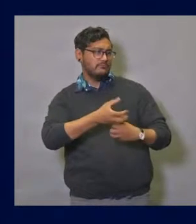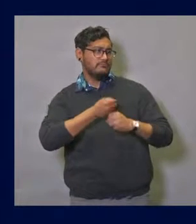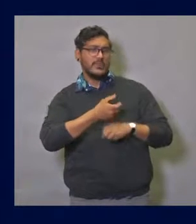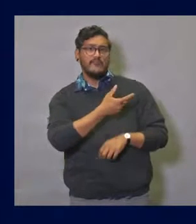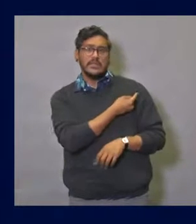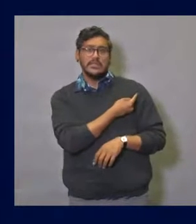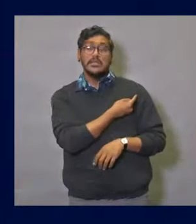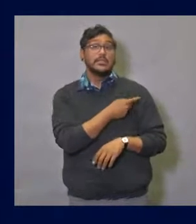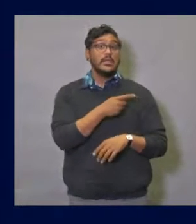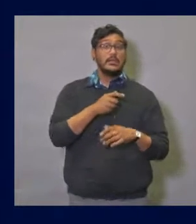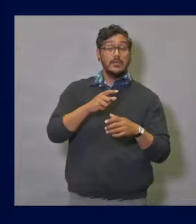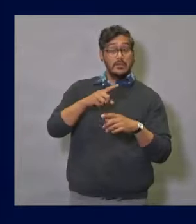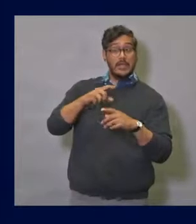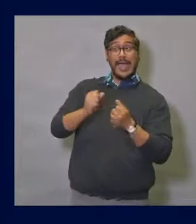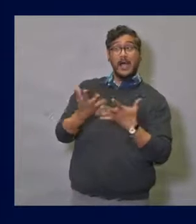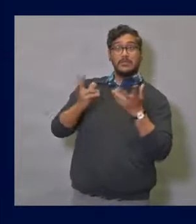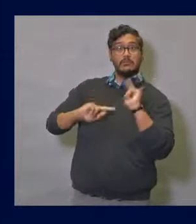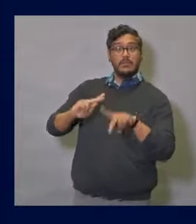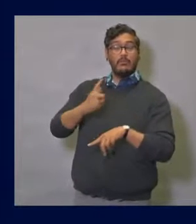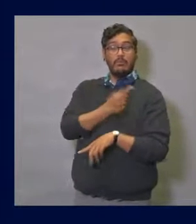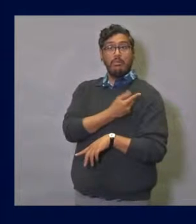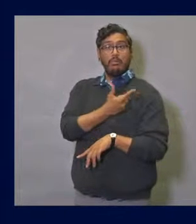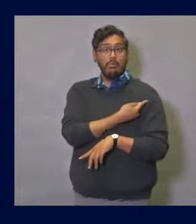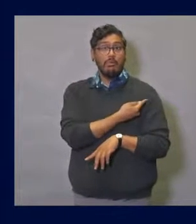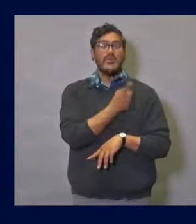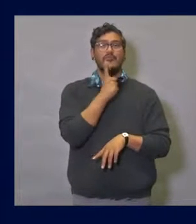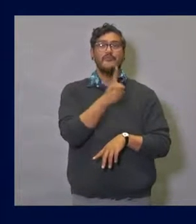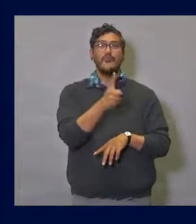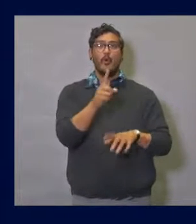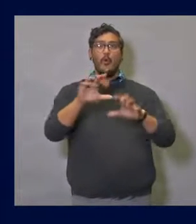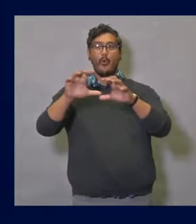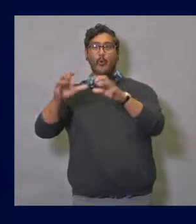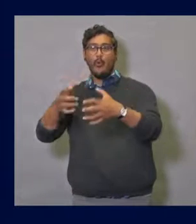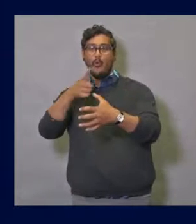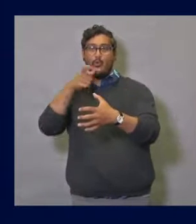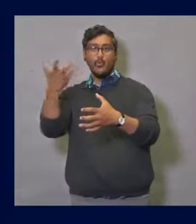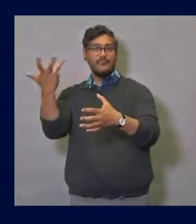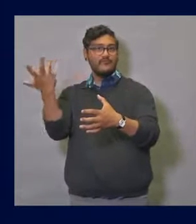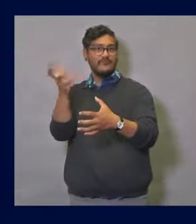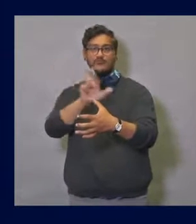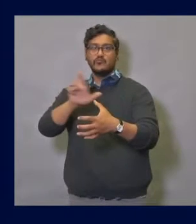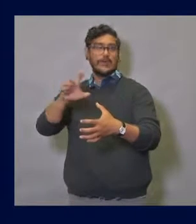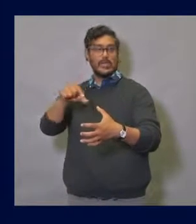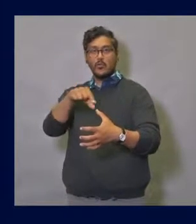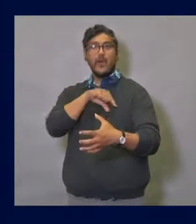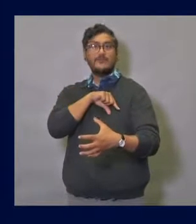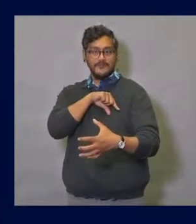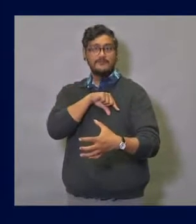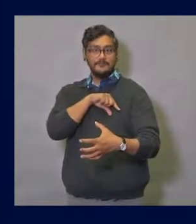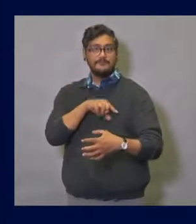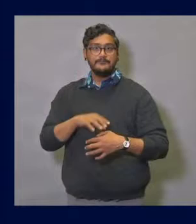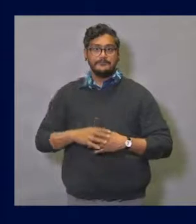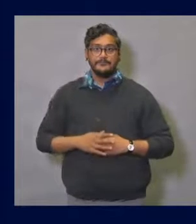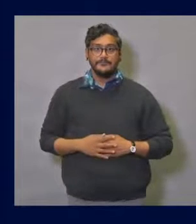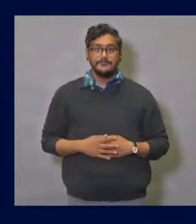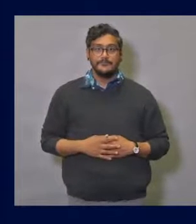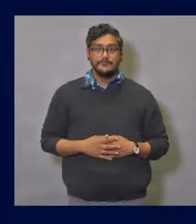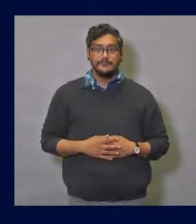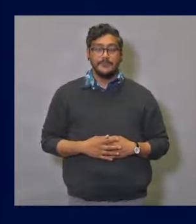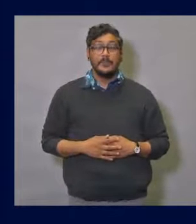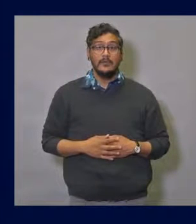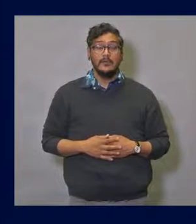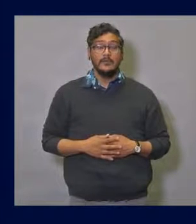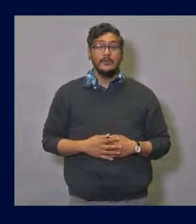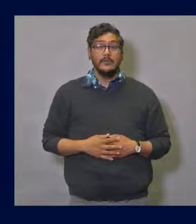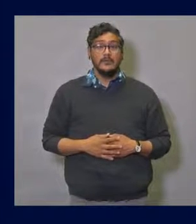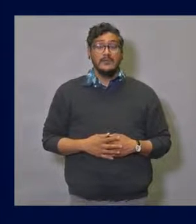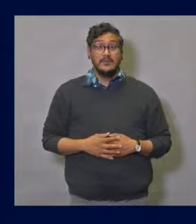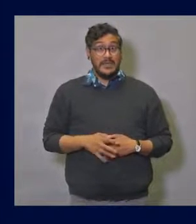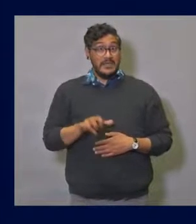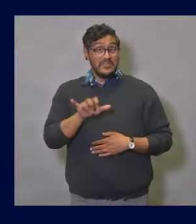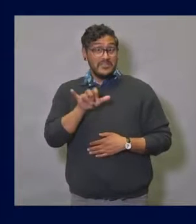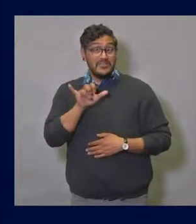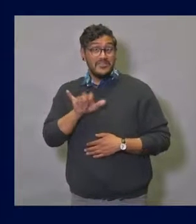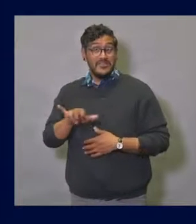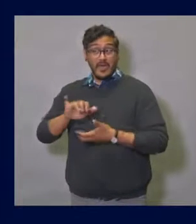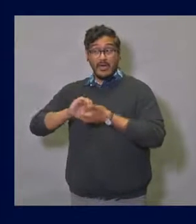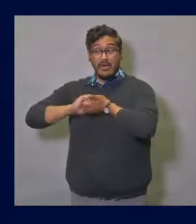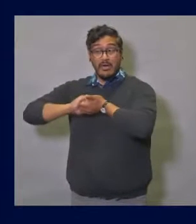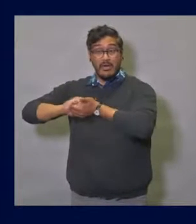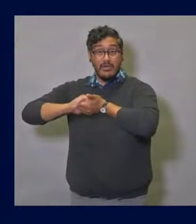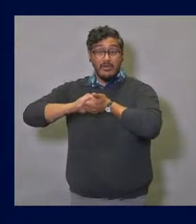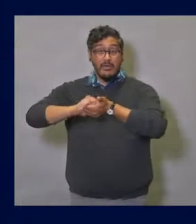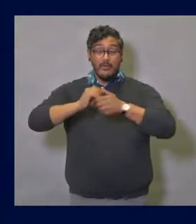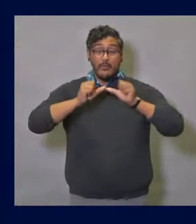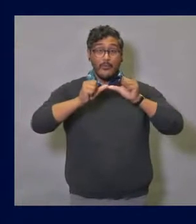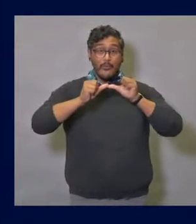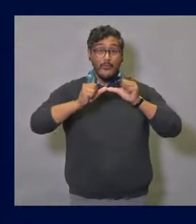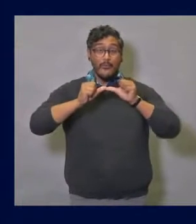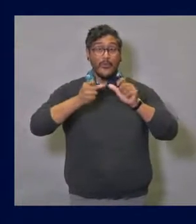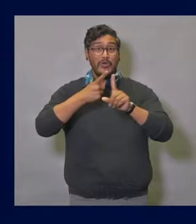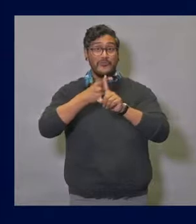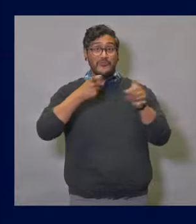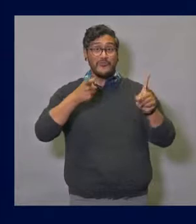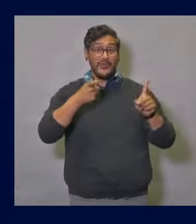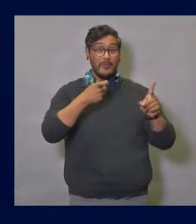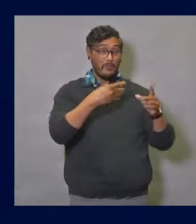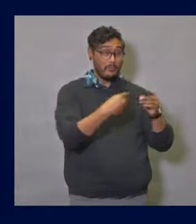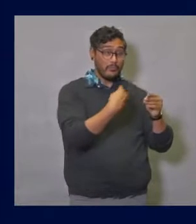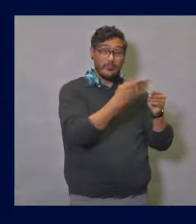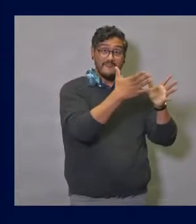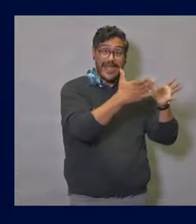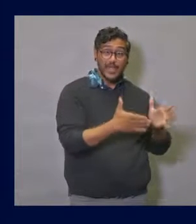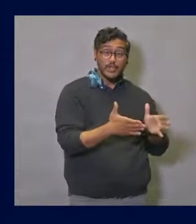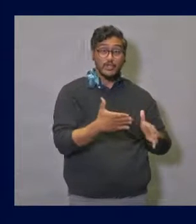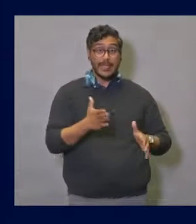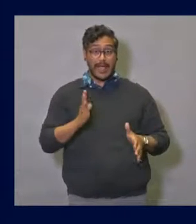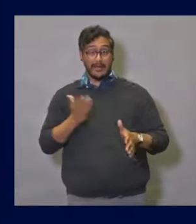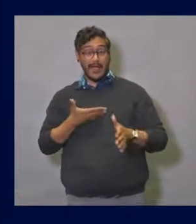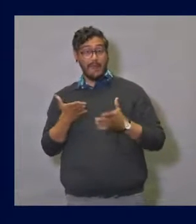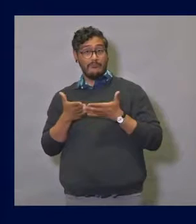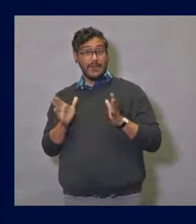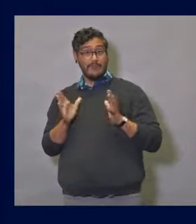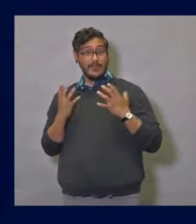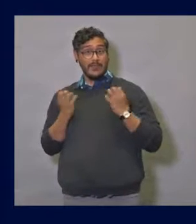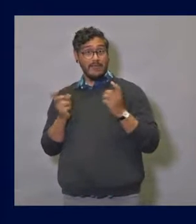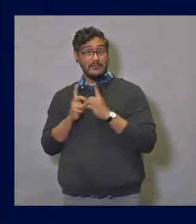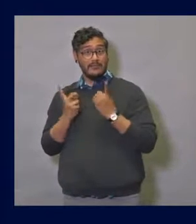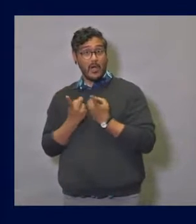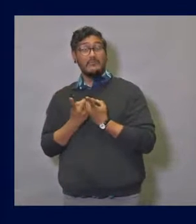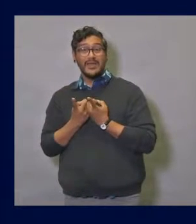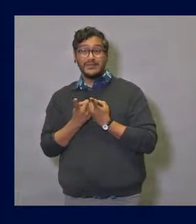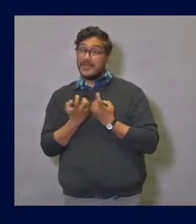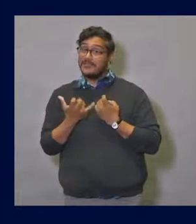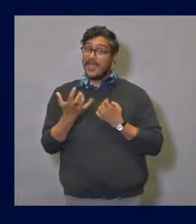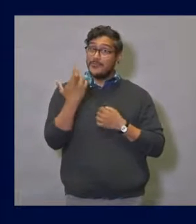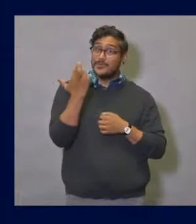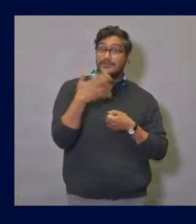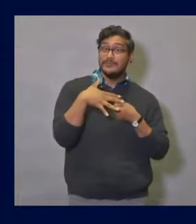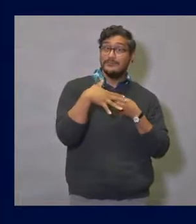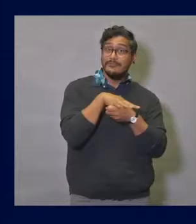PROVEEDORES DE VACUNACIÓN Y